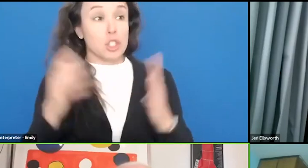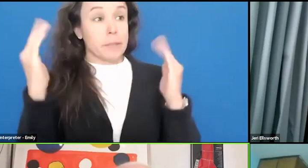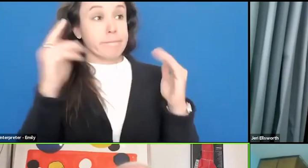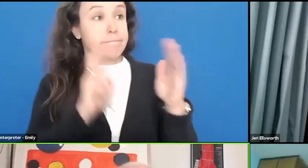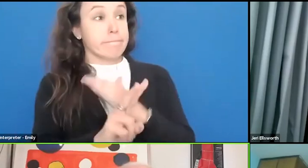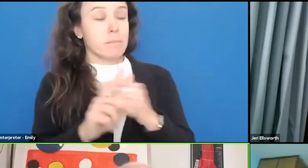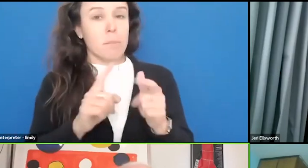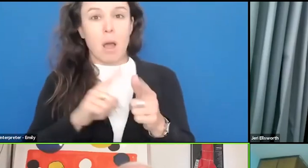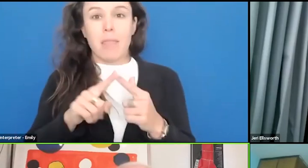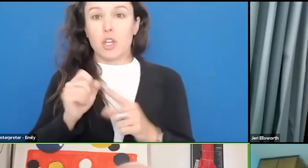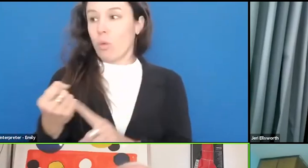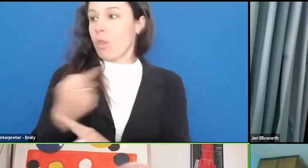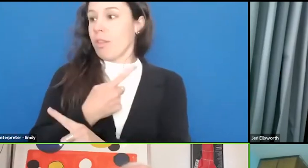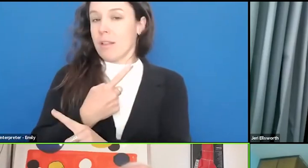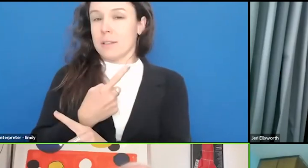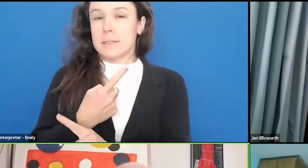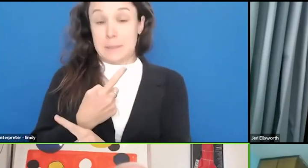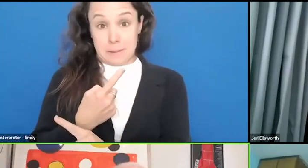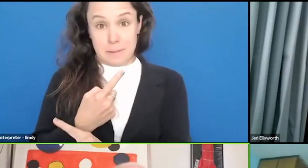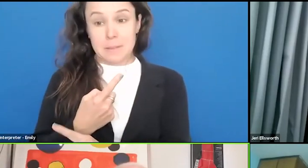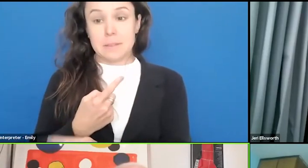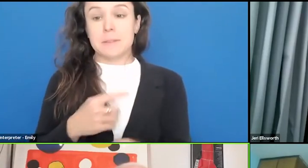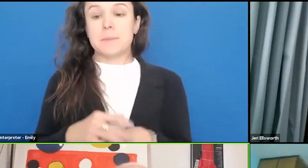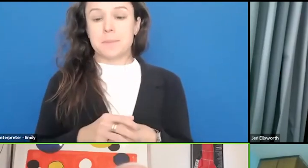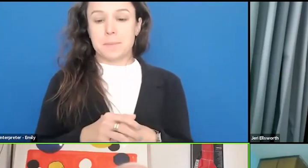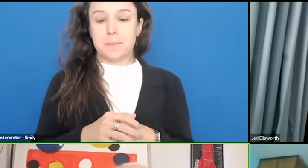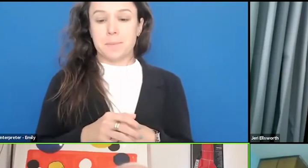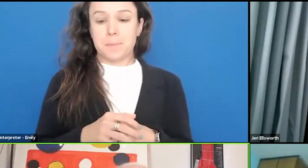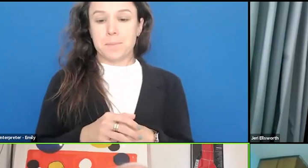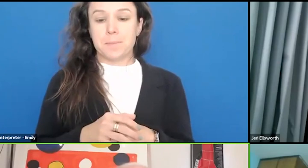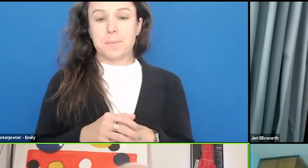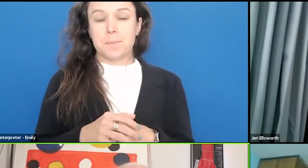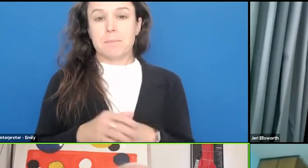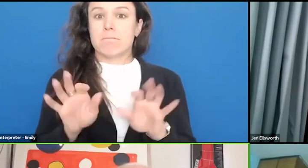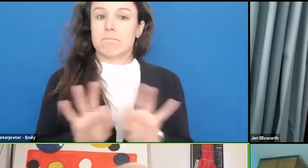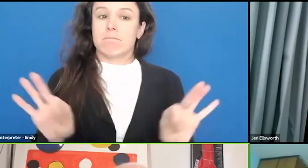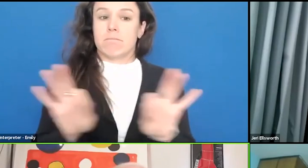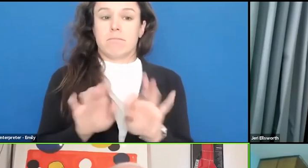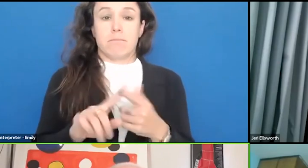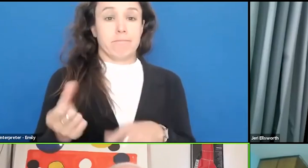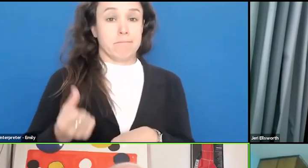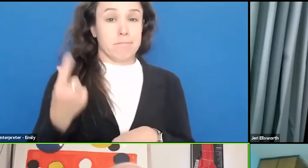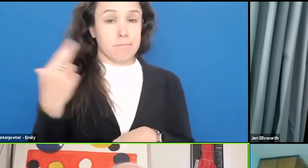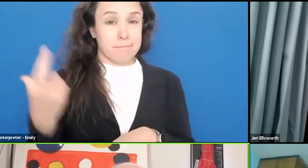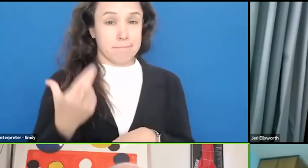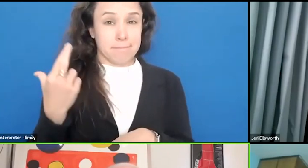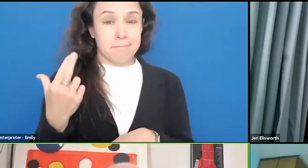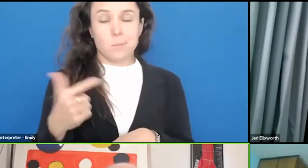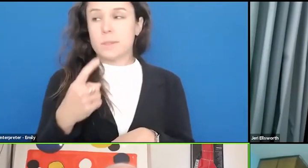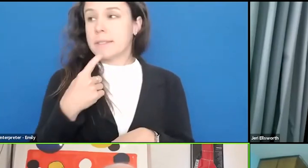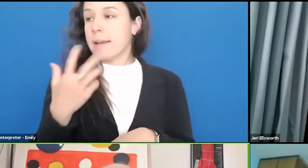in the conversation, so I think that again, it's important to understand that when we say “an AI